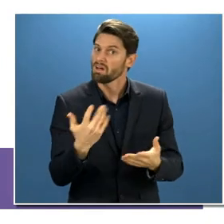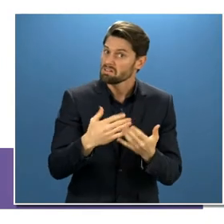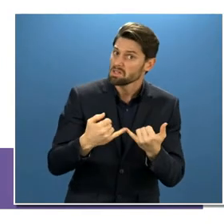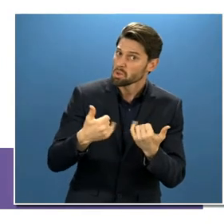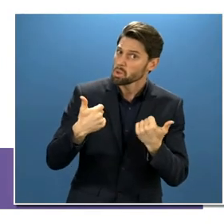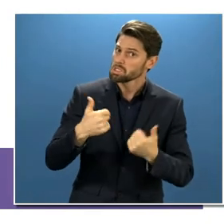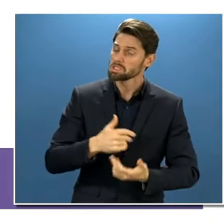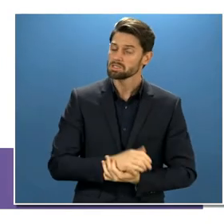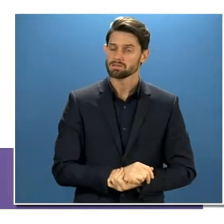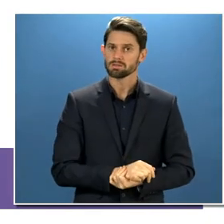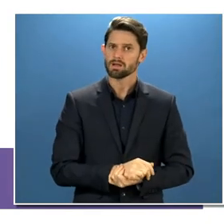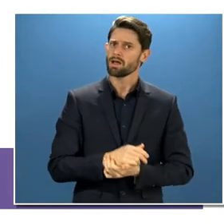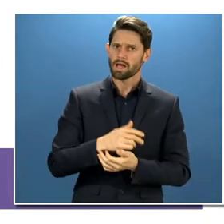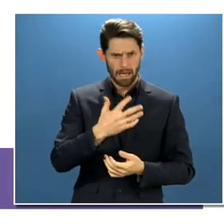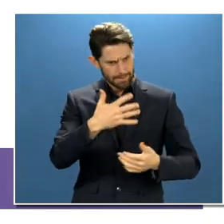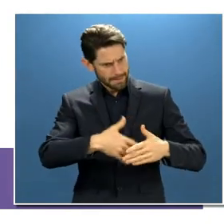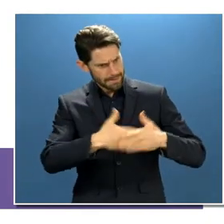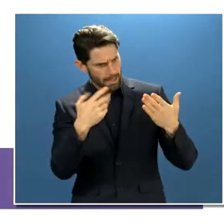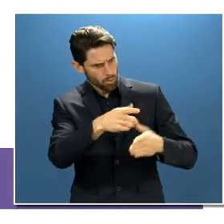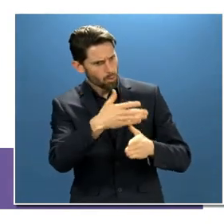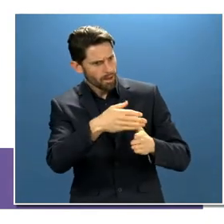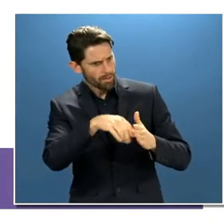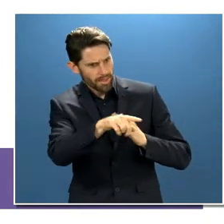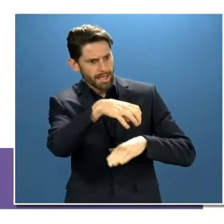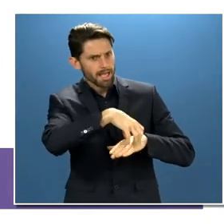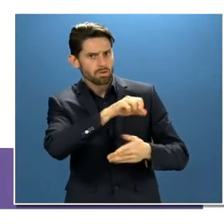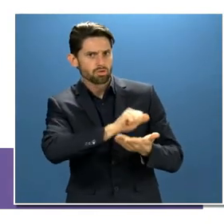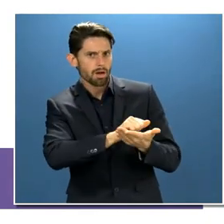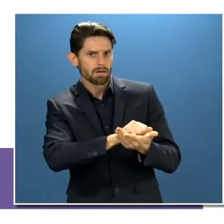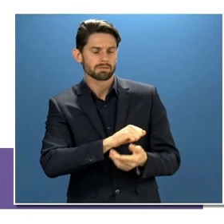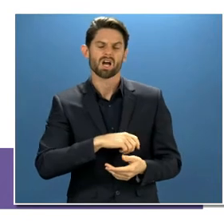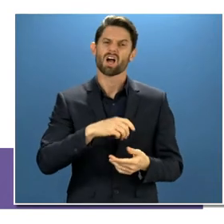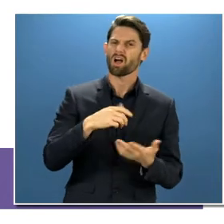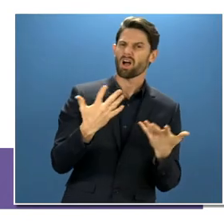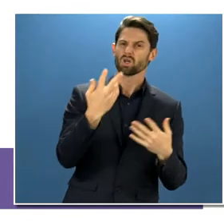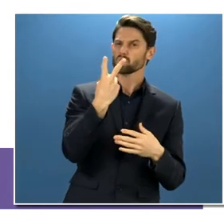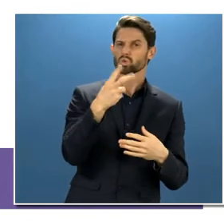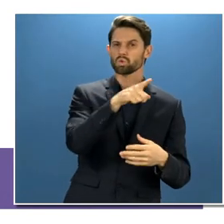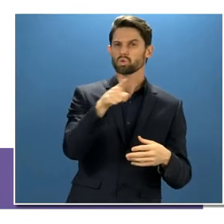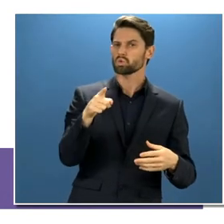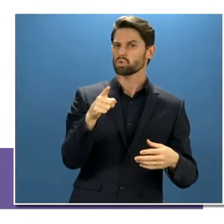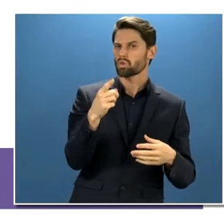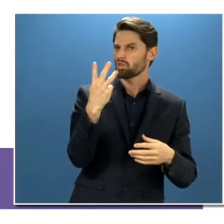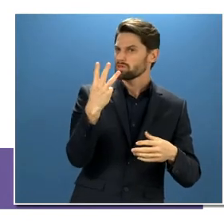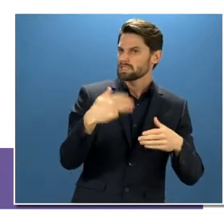And how many days a week did you work at the cake shop? I think it was like 2 or 3 days. It wasn't very big.